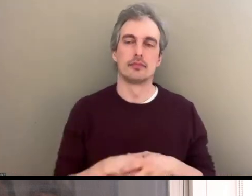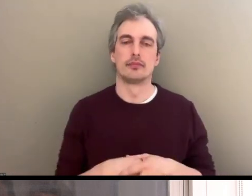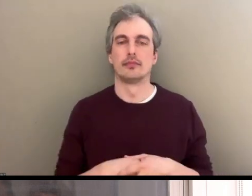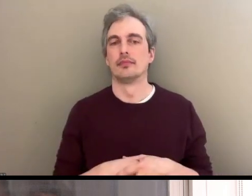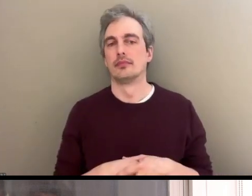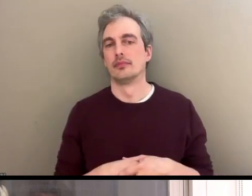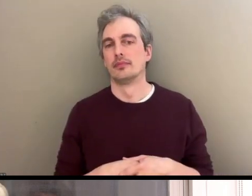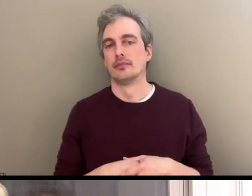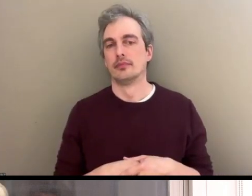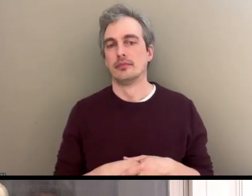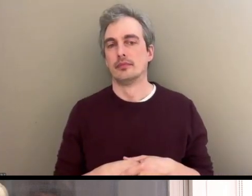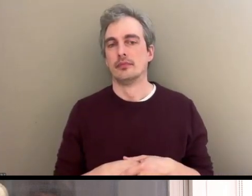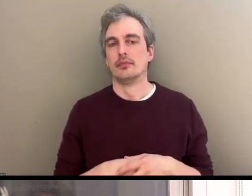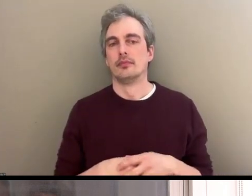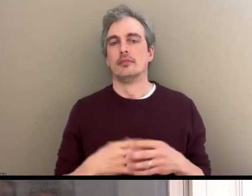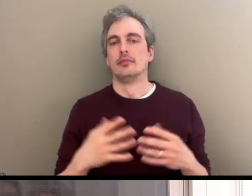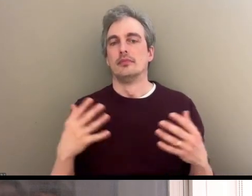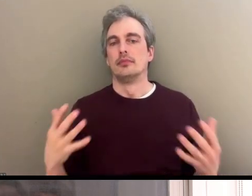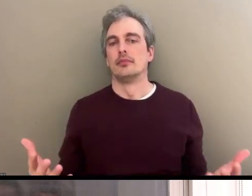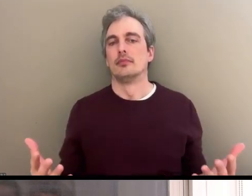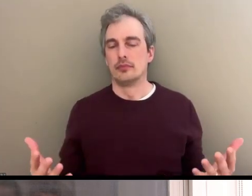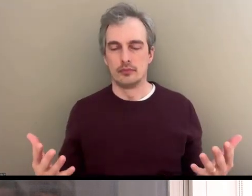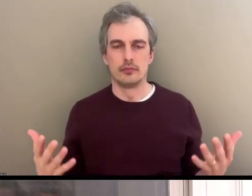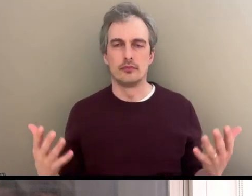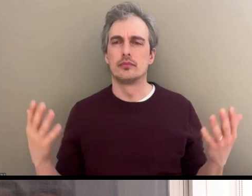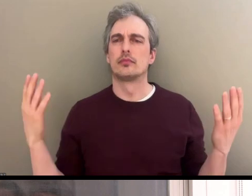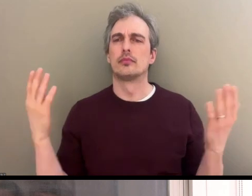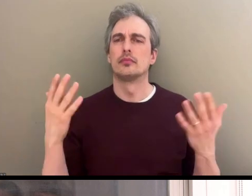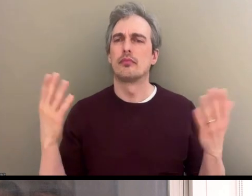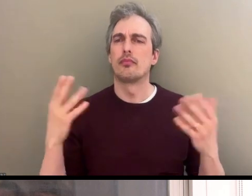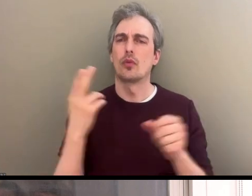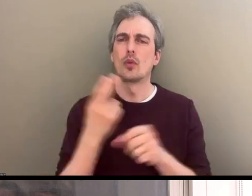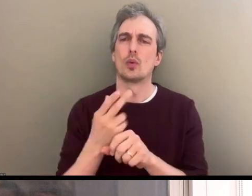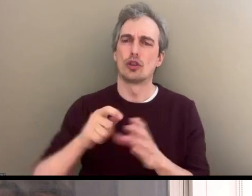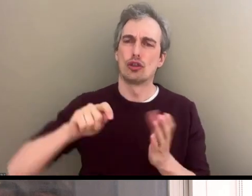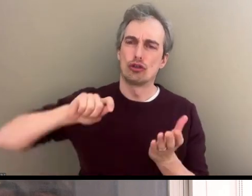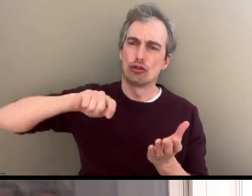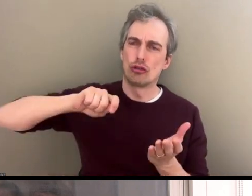So what else might you use a screwdriver for? You might use a screwdriver for something like a watch, something like